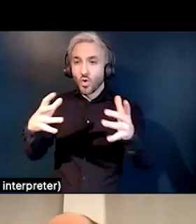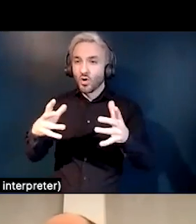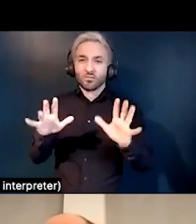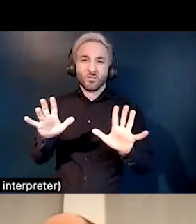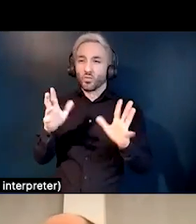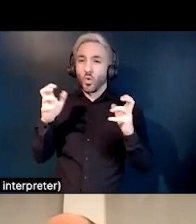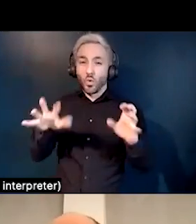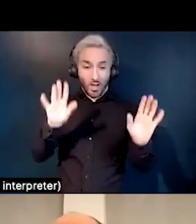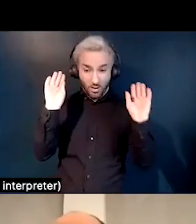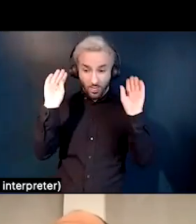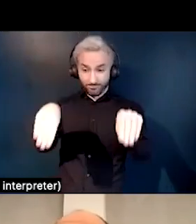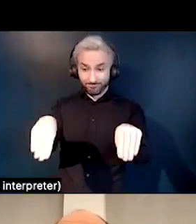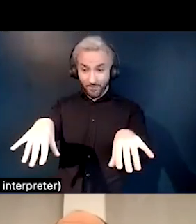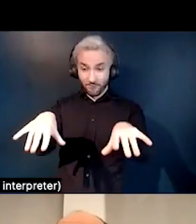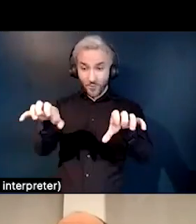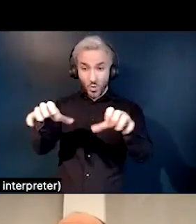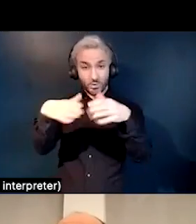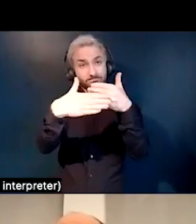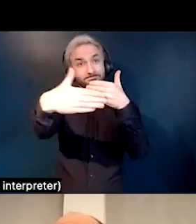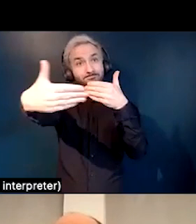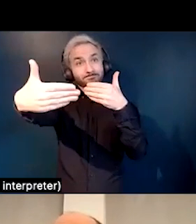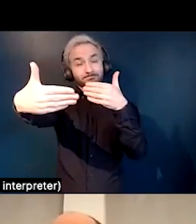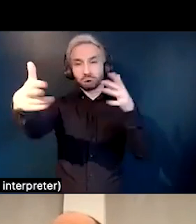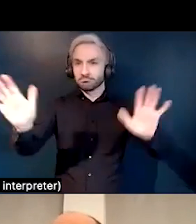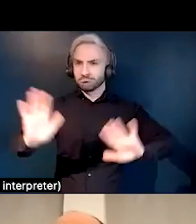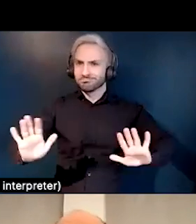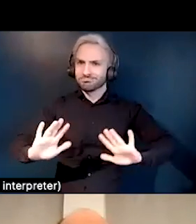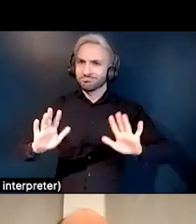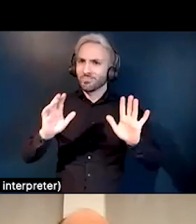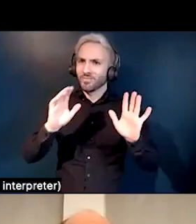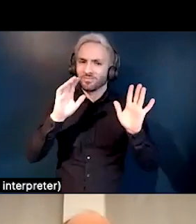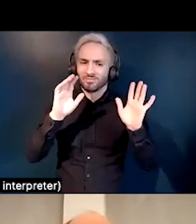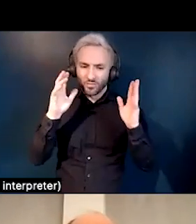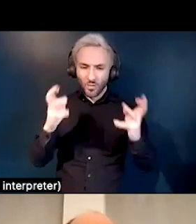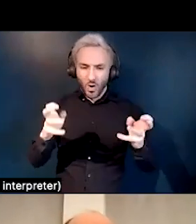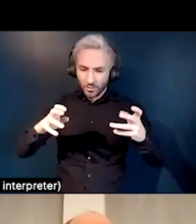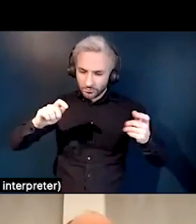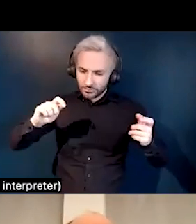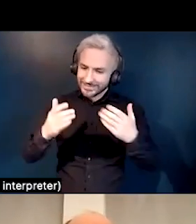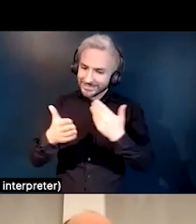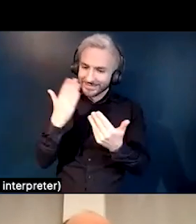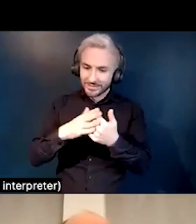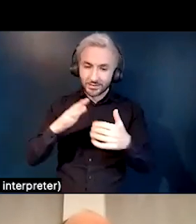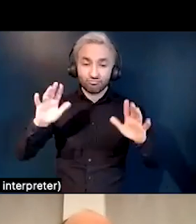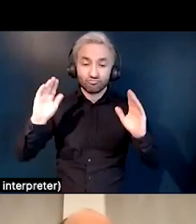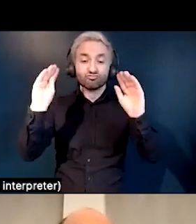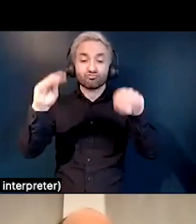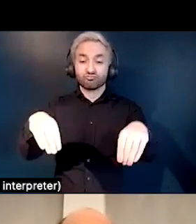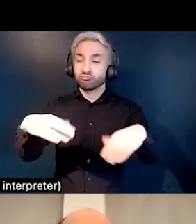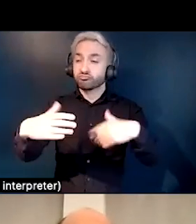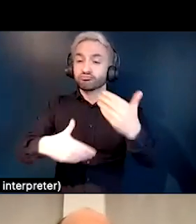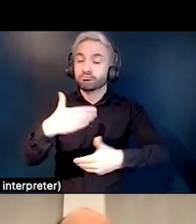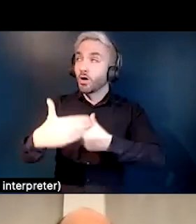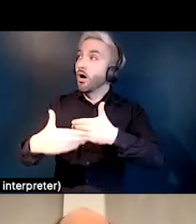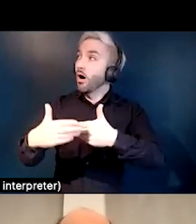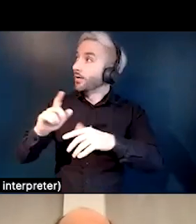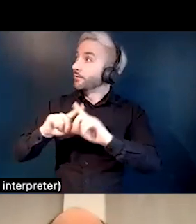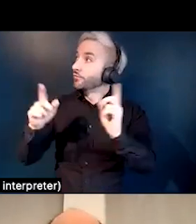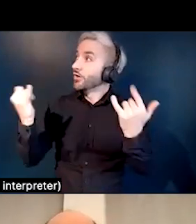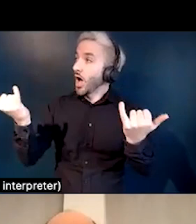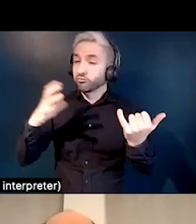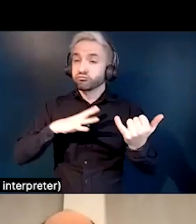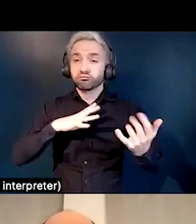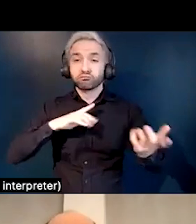formats, in business models and the like. And you'd like to be able to see the players be able